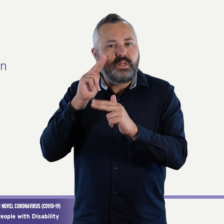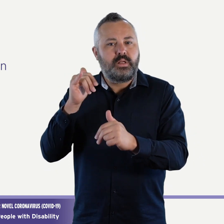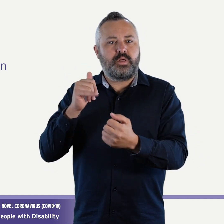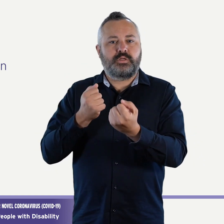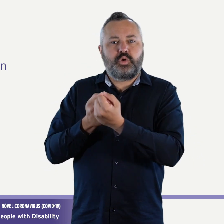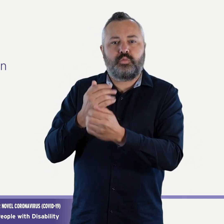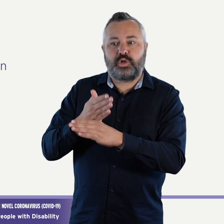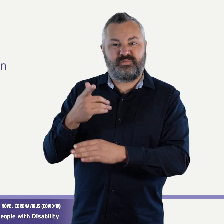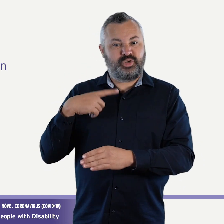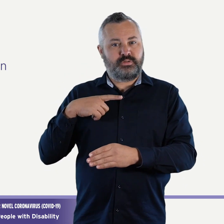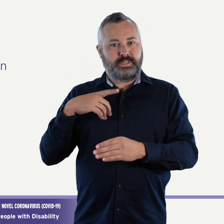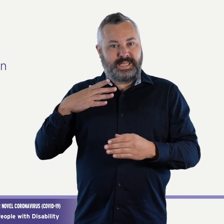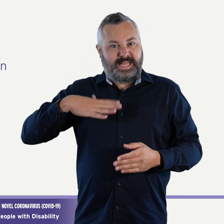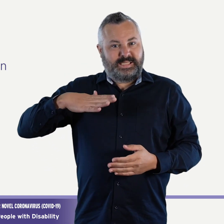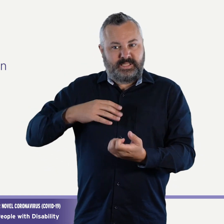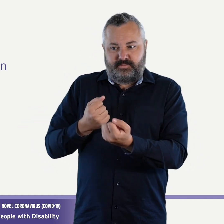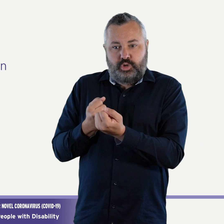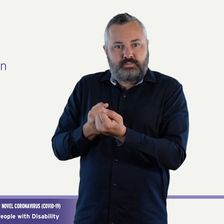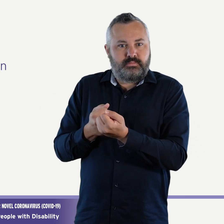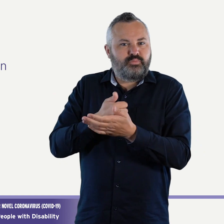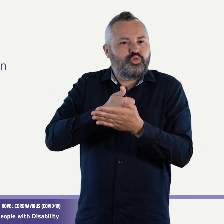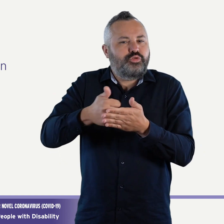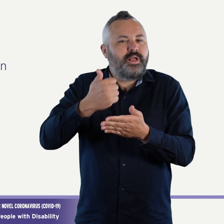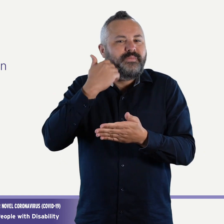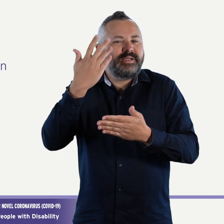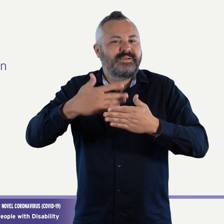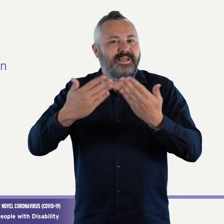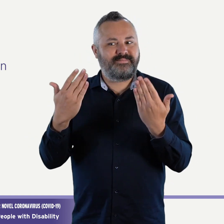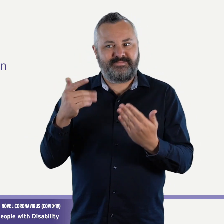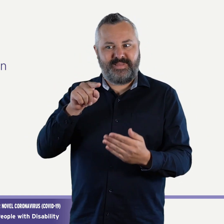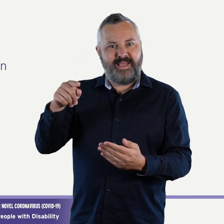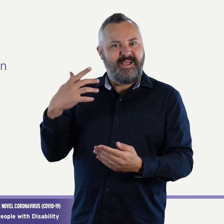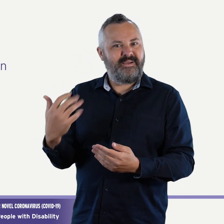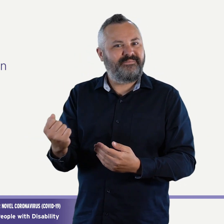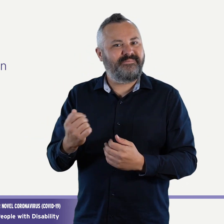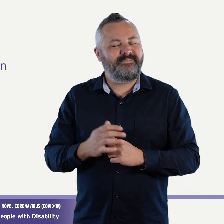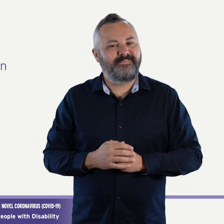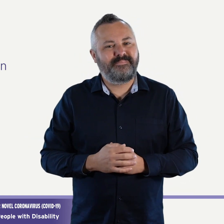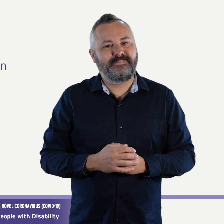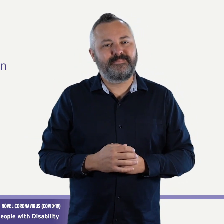carers and support workers to provide essential support at close contact, often on a daily basis.